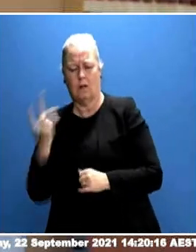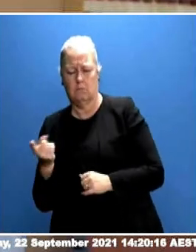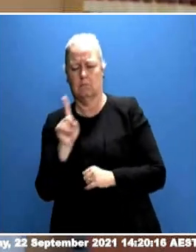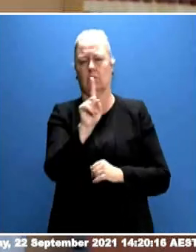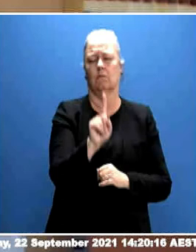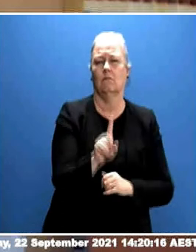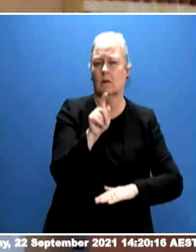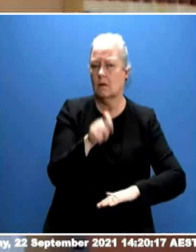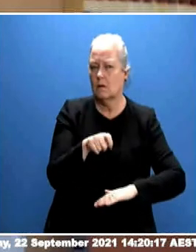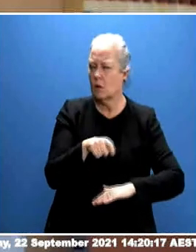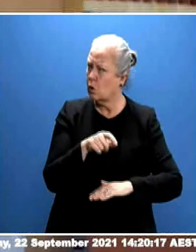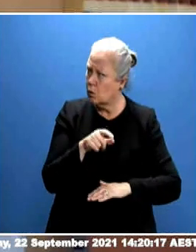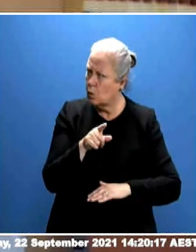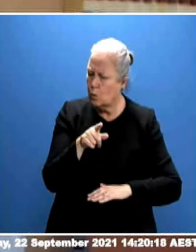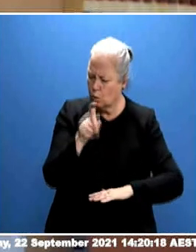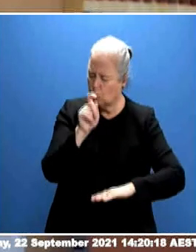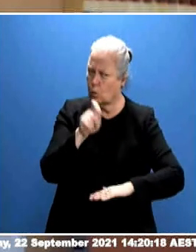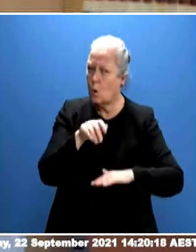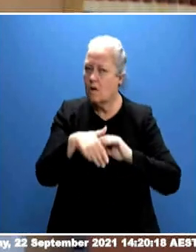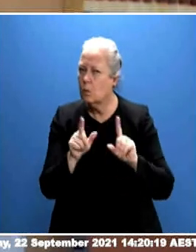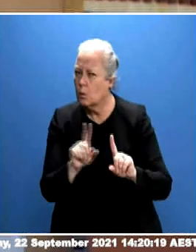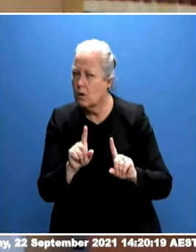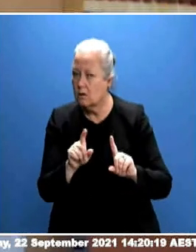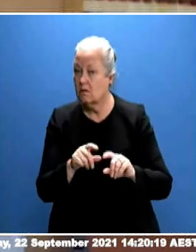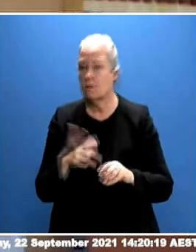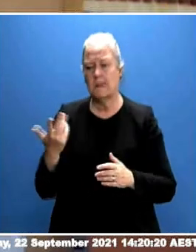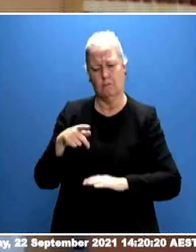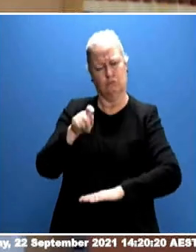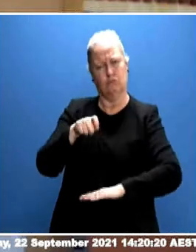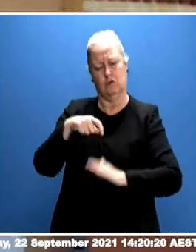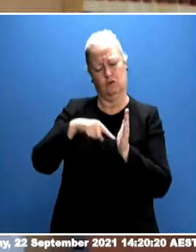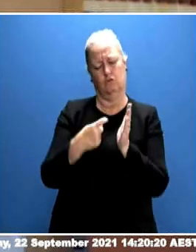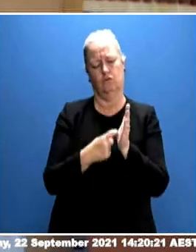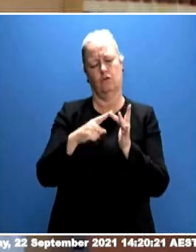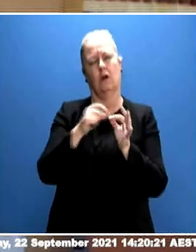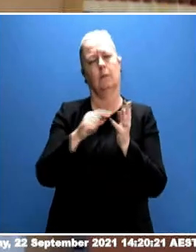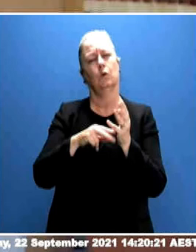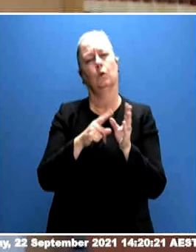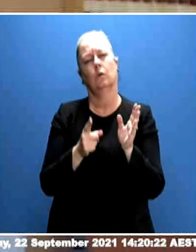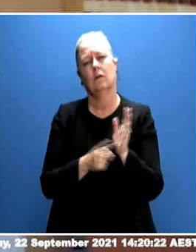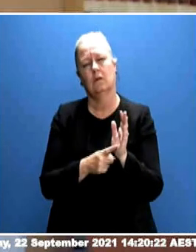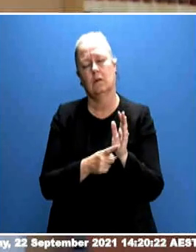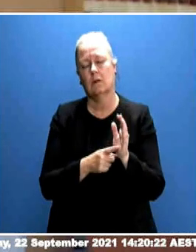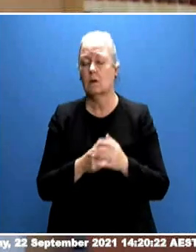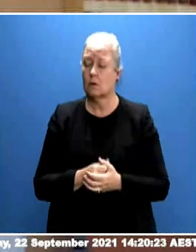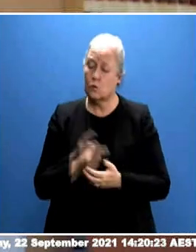Sorry, the hearing of the --- The tribunal. Okay, and are you aware of where that funding comes from?